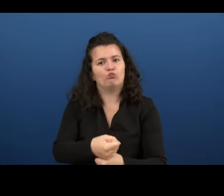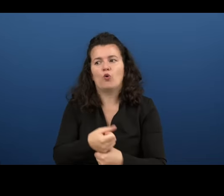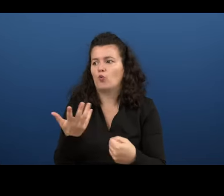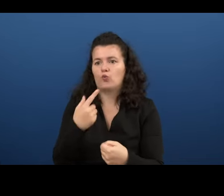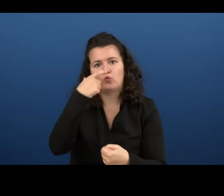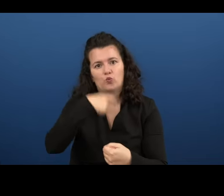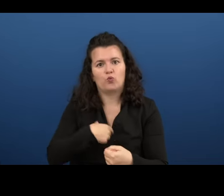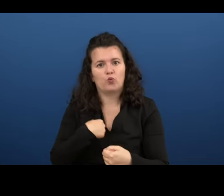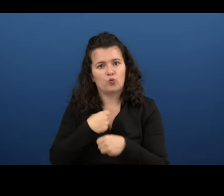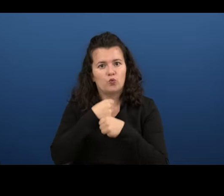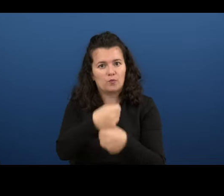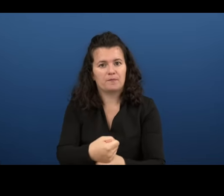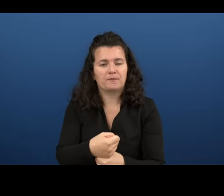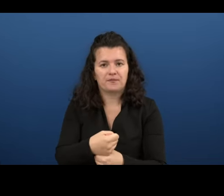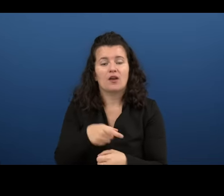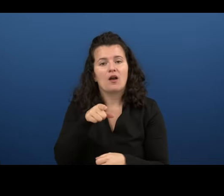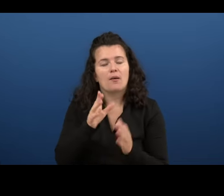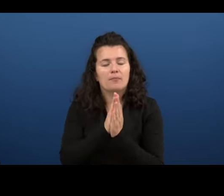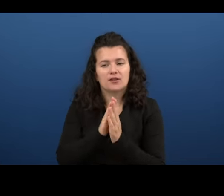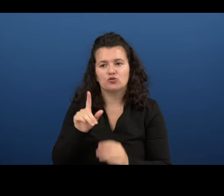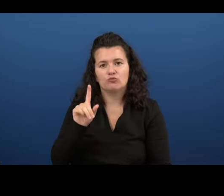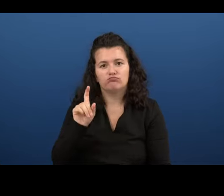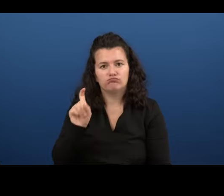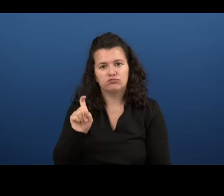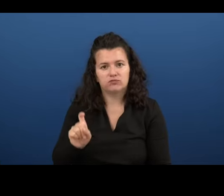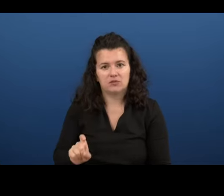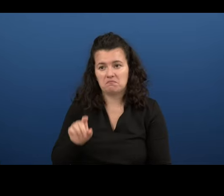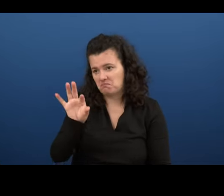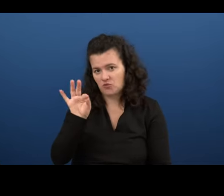entity do you represent, and there are several options, but you can only choose one